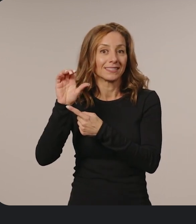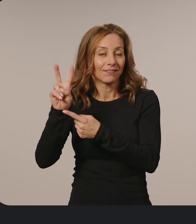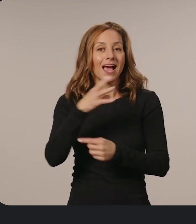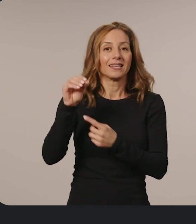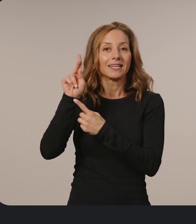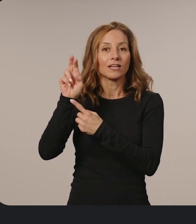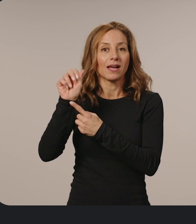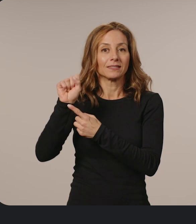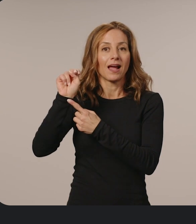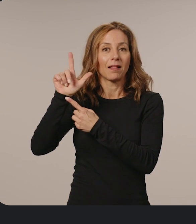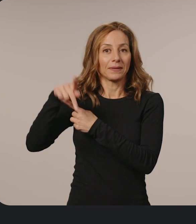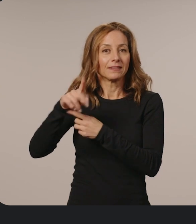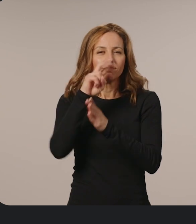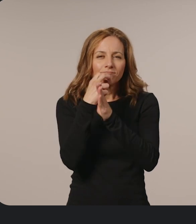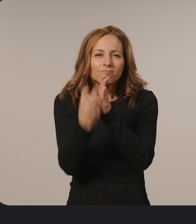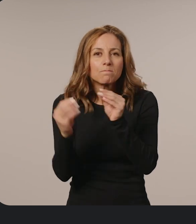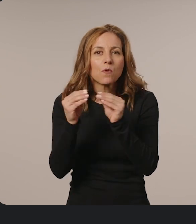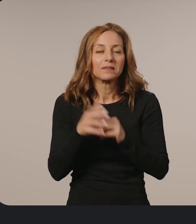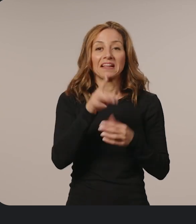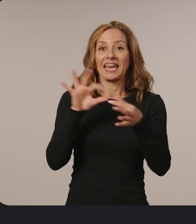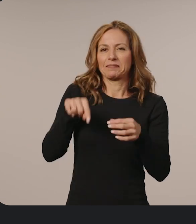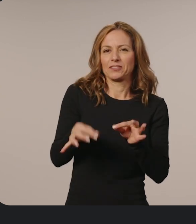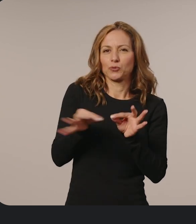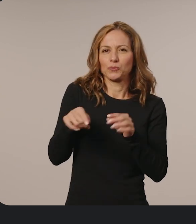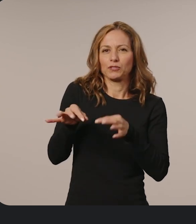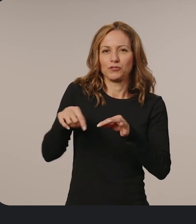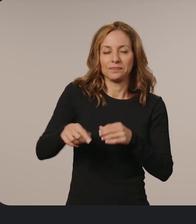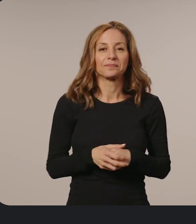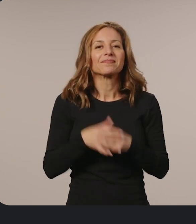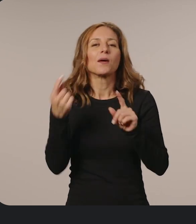and KerasNLP" to dive deeper. You can find the link in the description below.